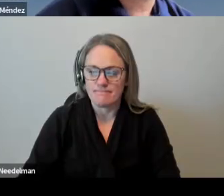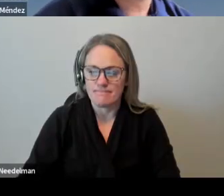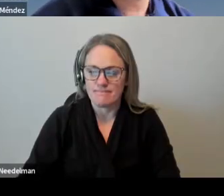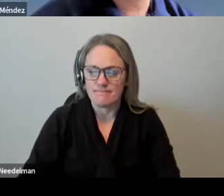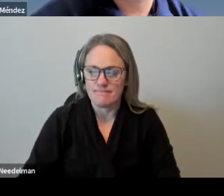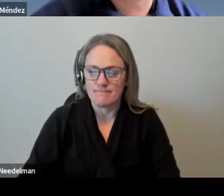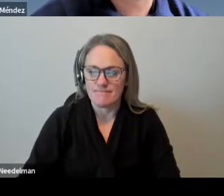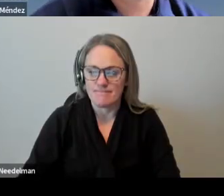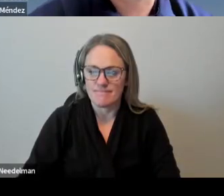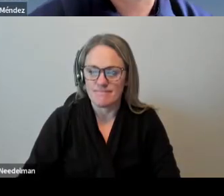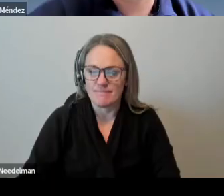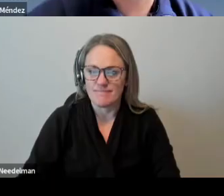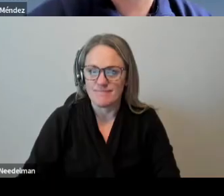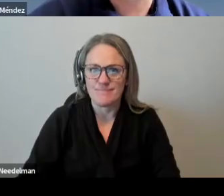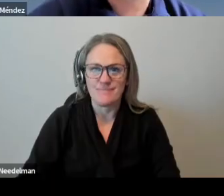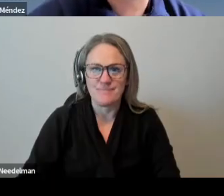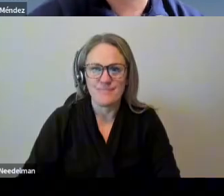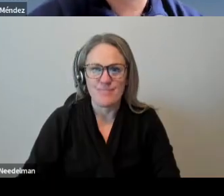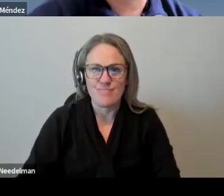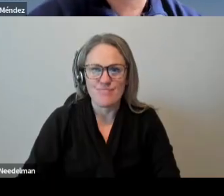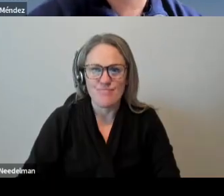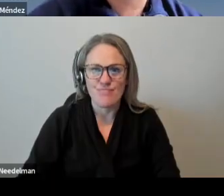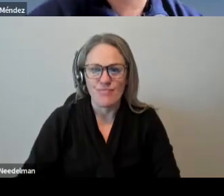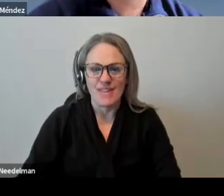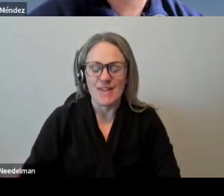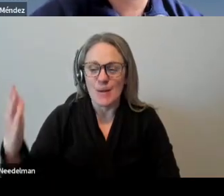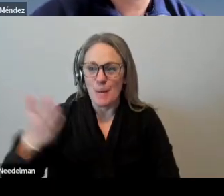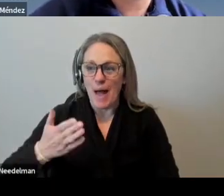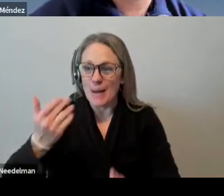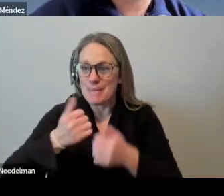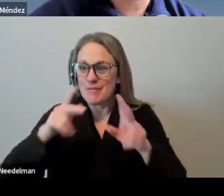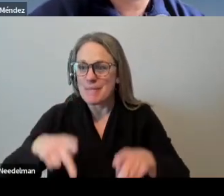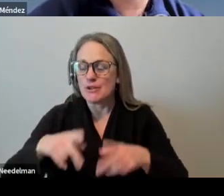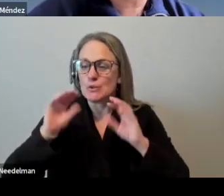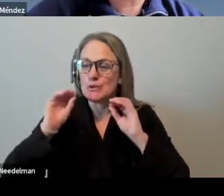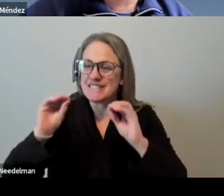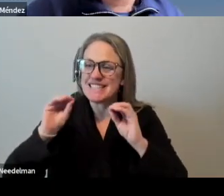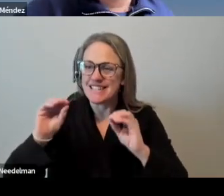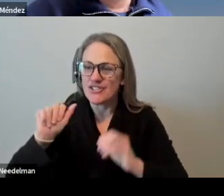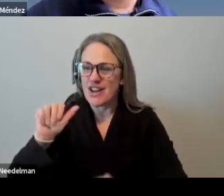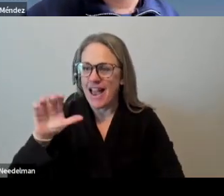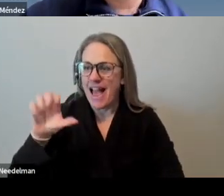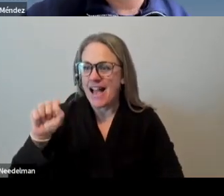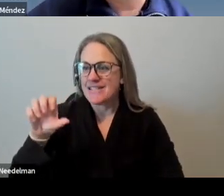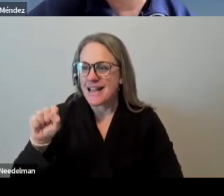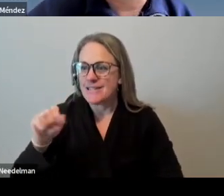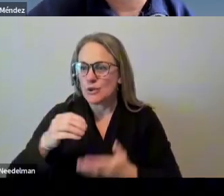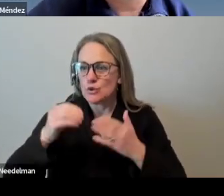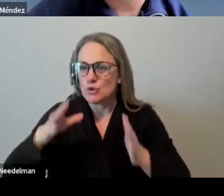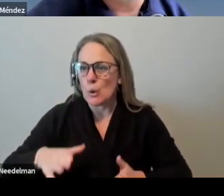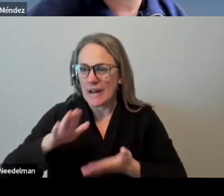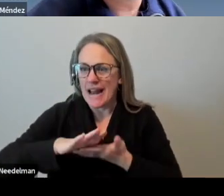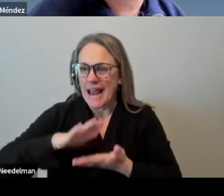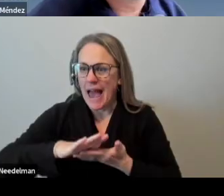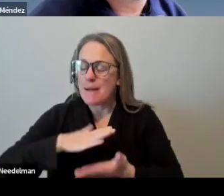Welcome everyone to the Teach Access Student Academy. I am Rolando Mendez.